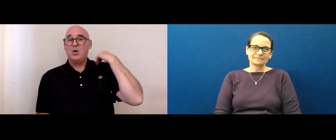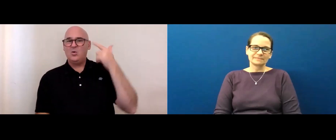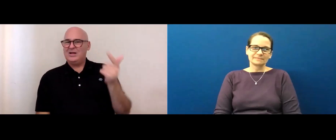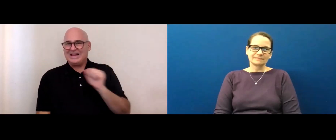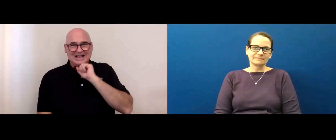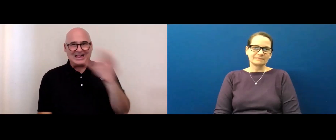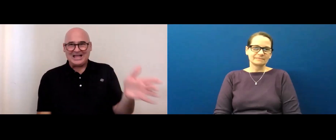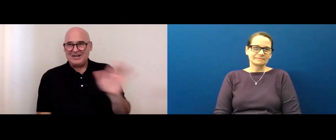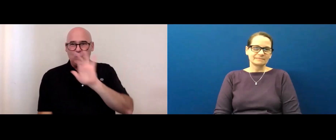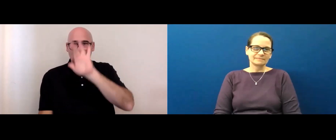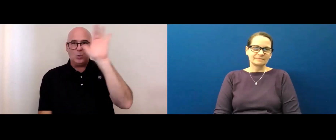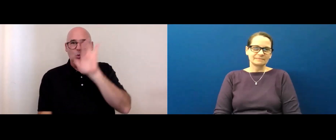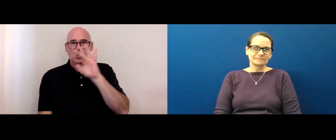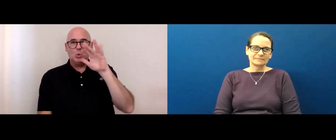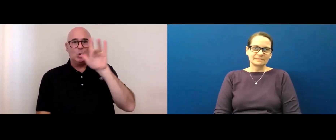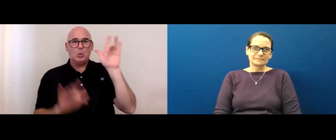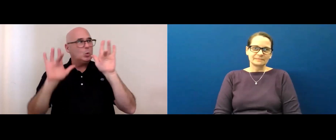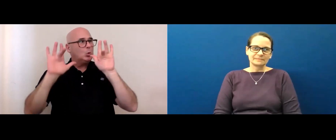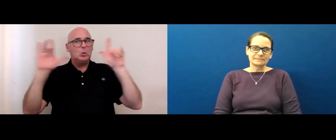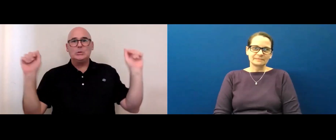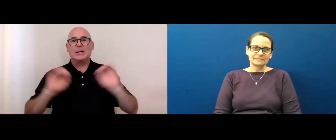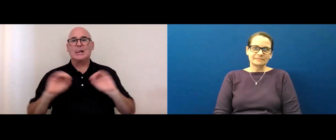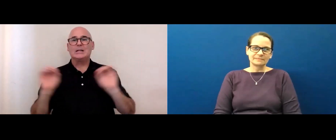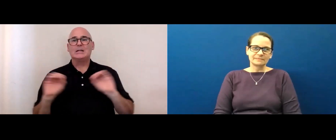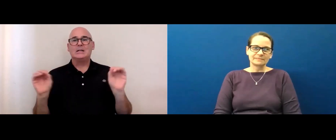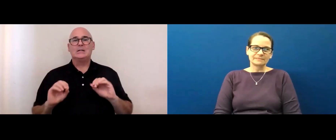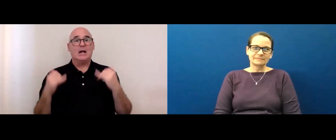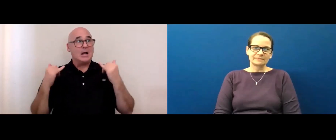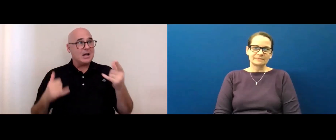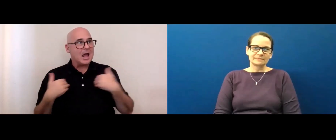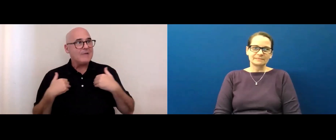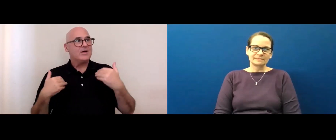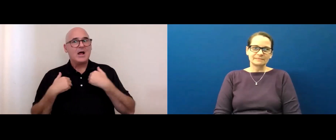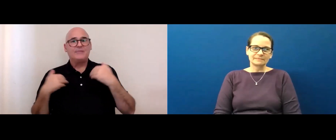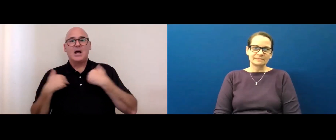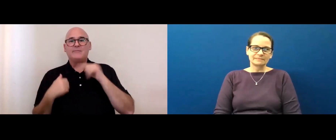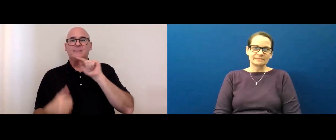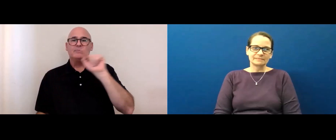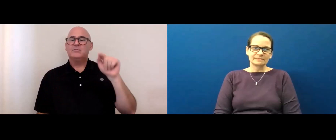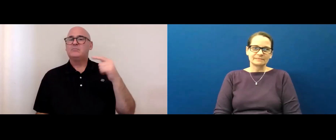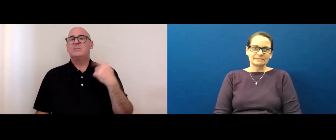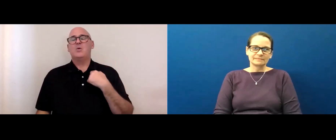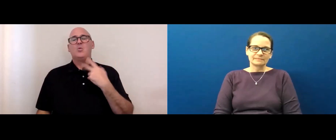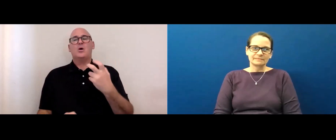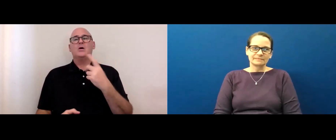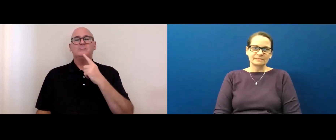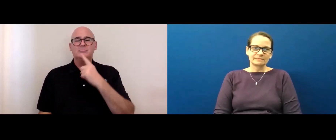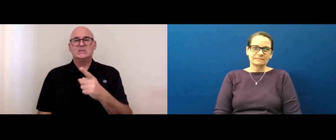back to 30 years ago we had nothing like that nothing and now we have all these different things